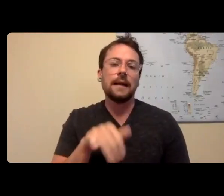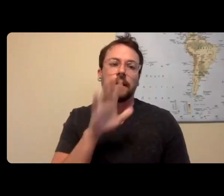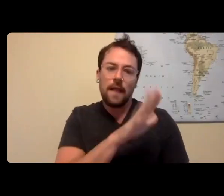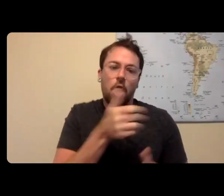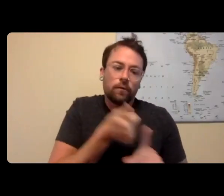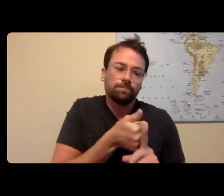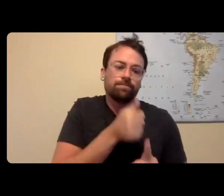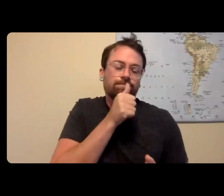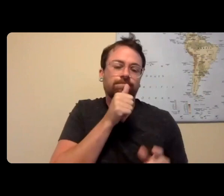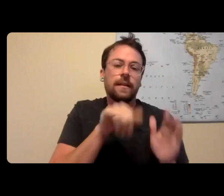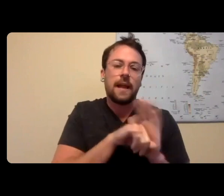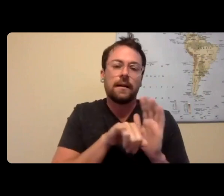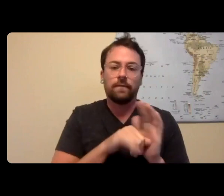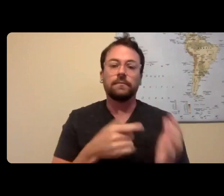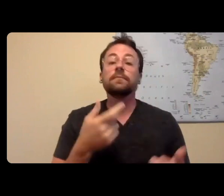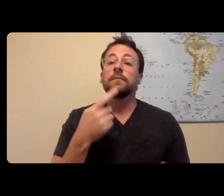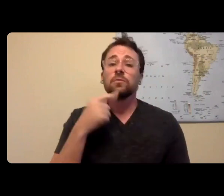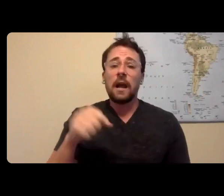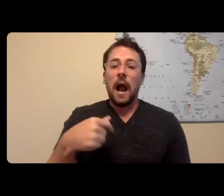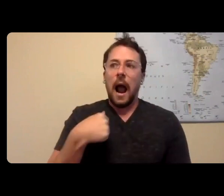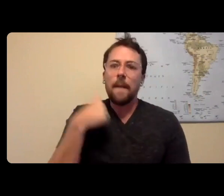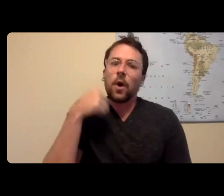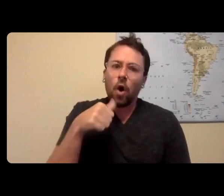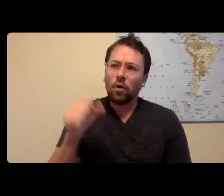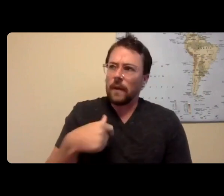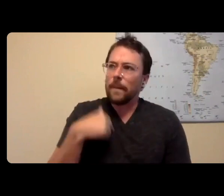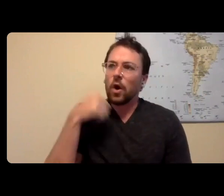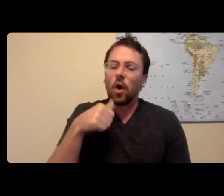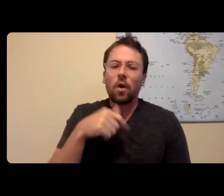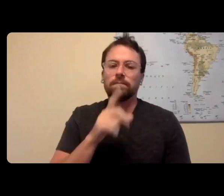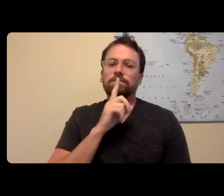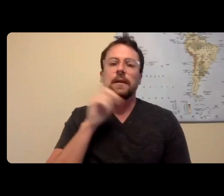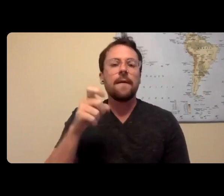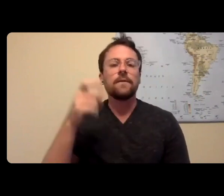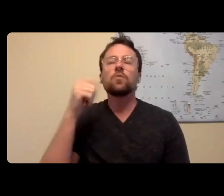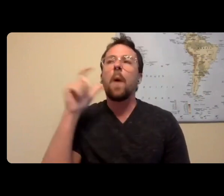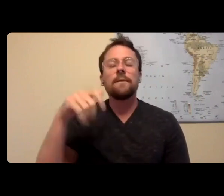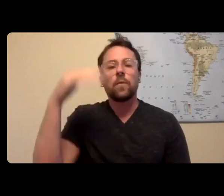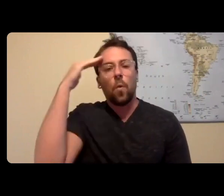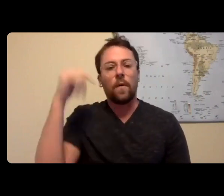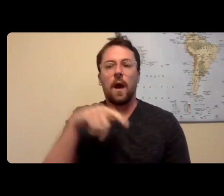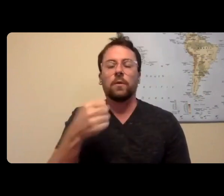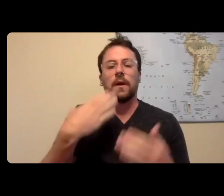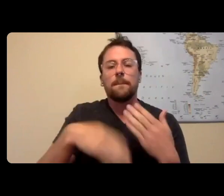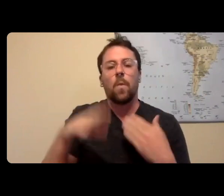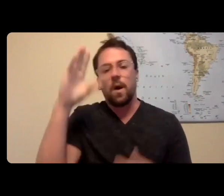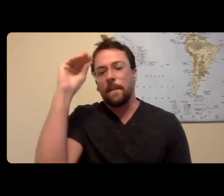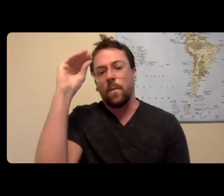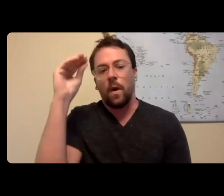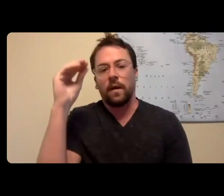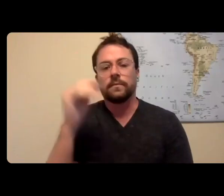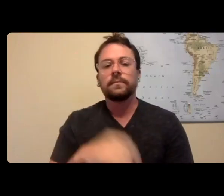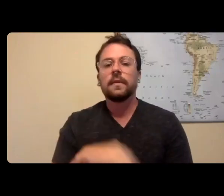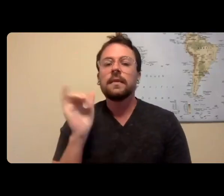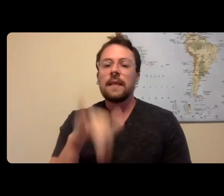that's something you need to address. But I also believe that it's important to maintain confidentiality.